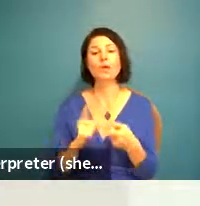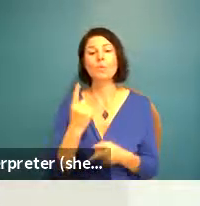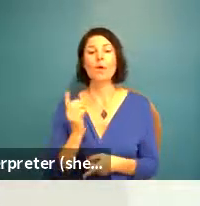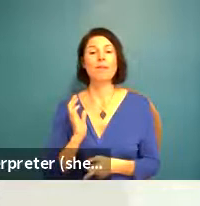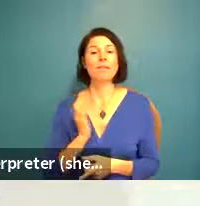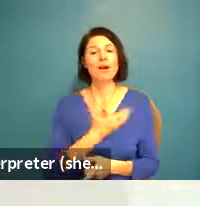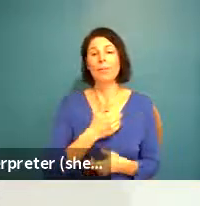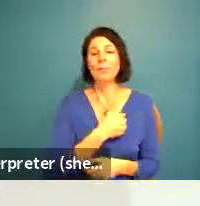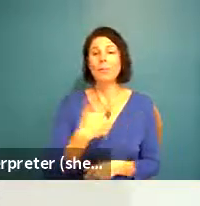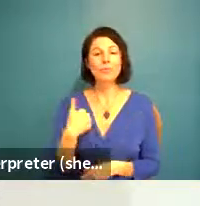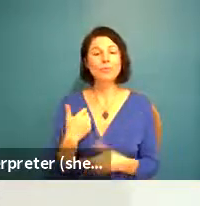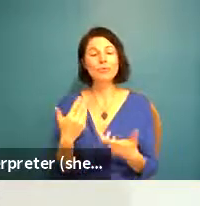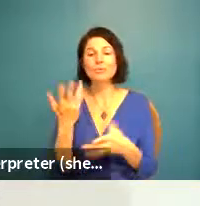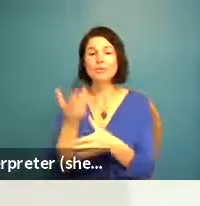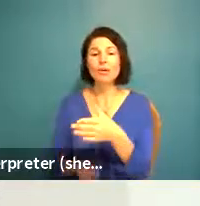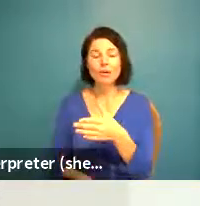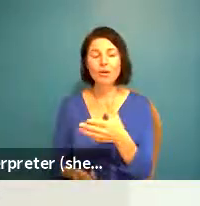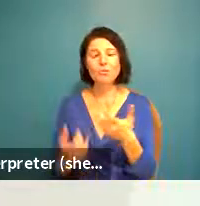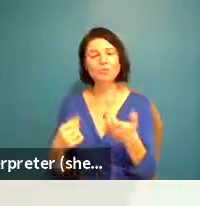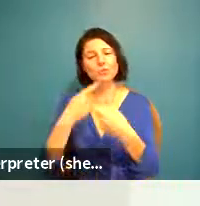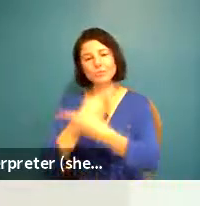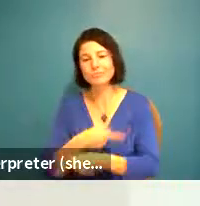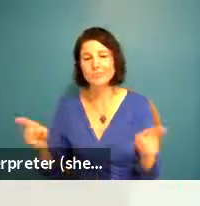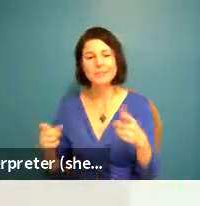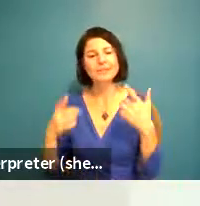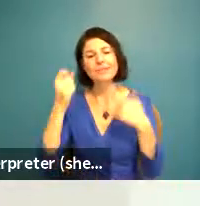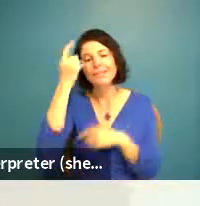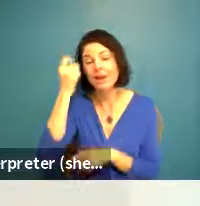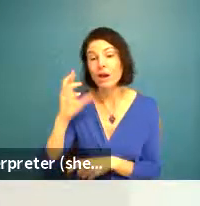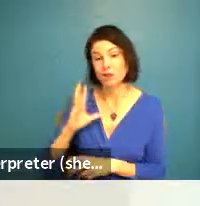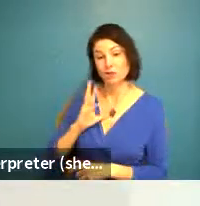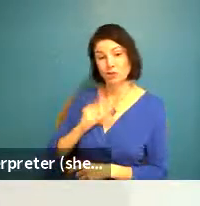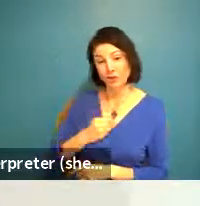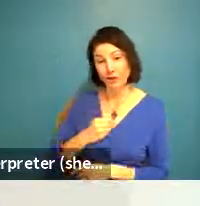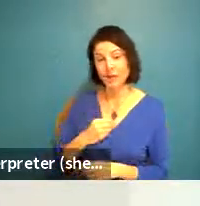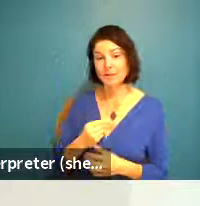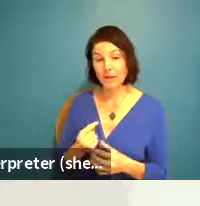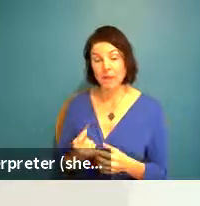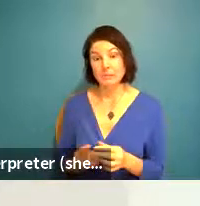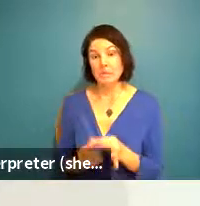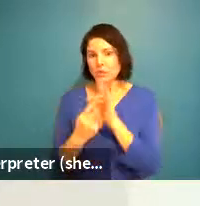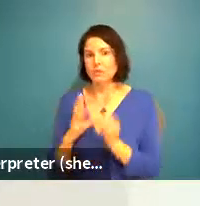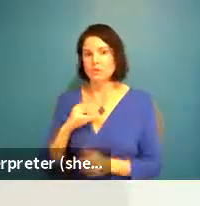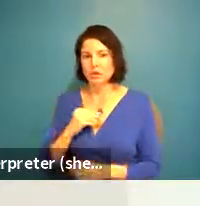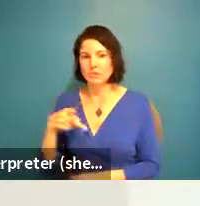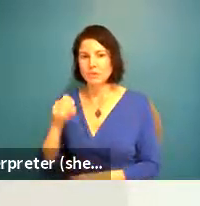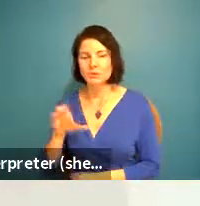it, because unfortunately, a lot of trans death, especially the death of trans people of color go unnoticed. They're not voiced.